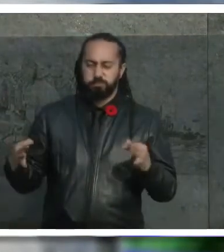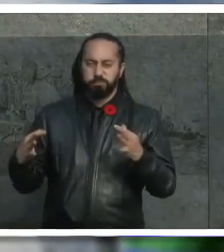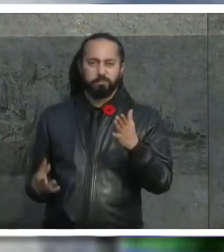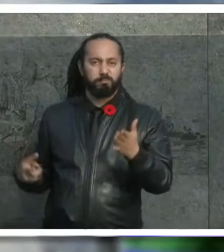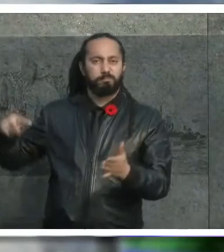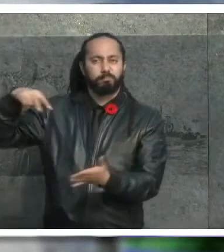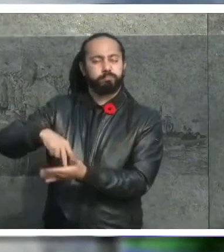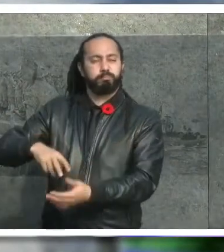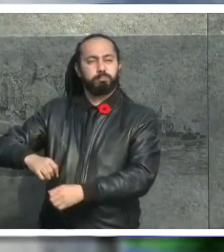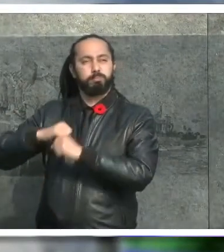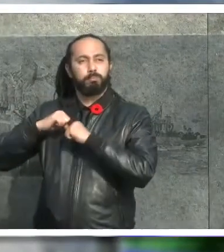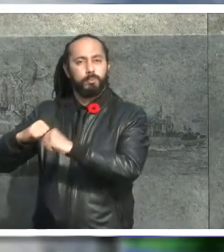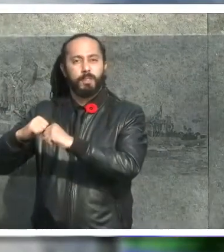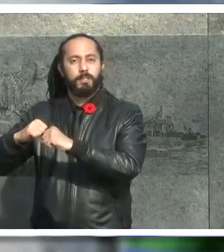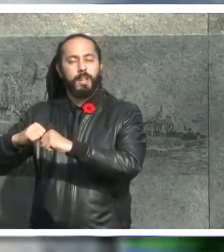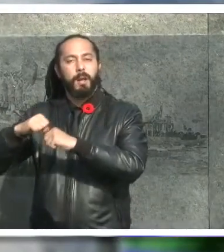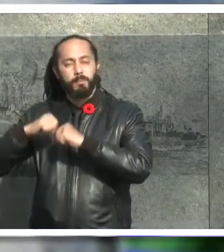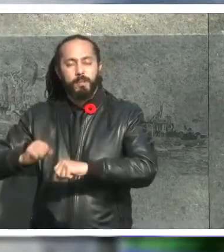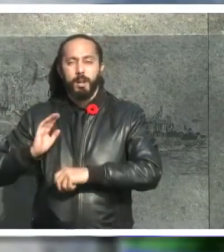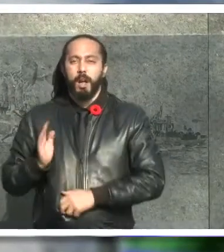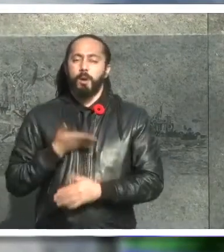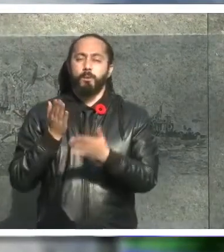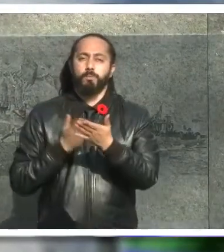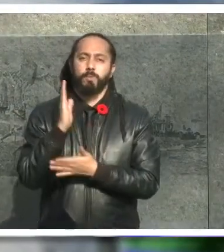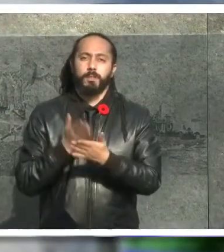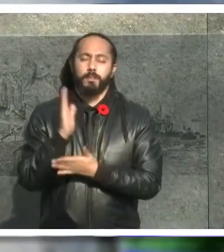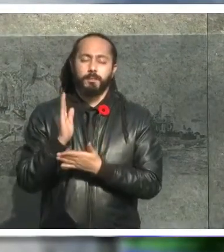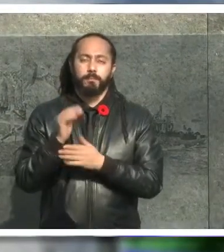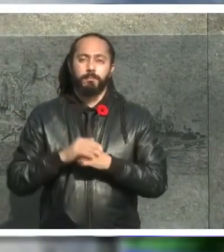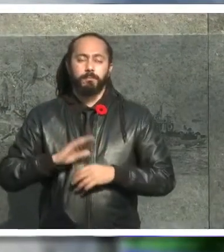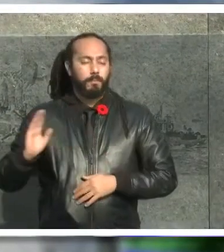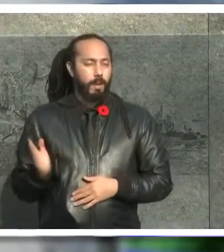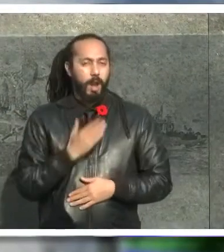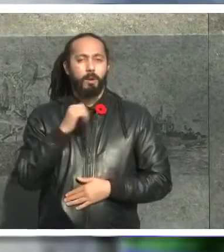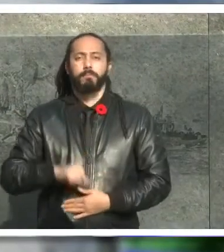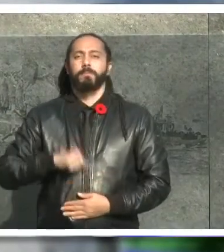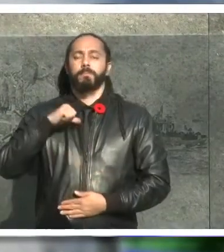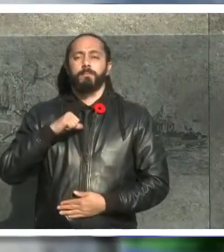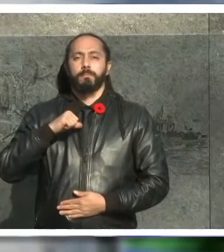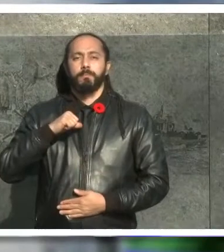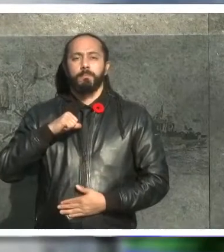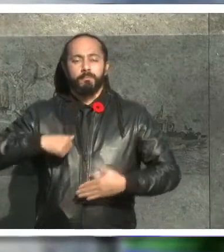a stand. They took a stand to protect our fundamental rights, our dignity as human beings